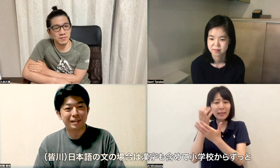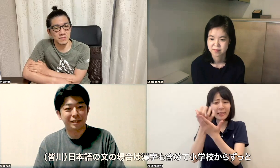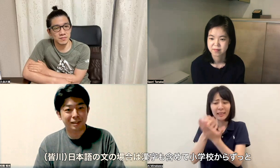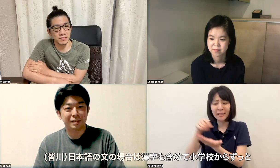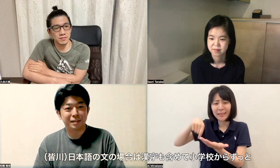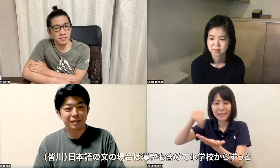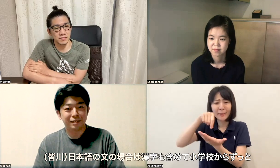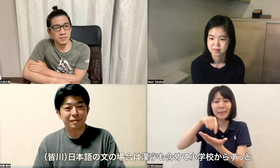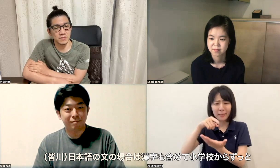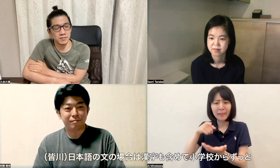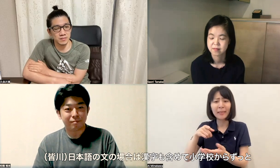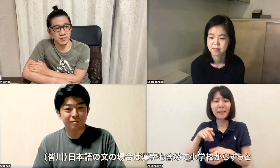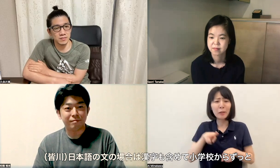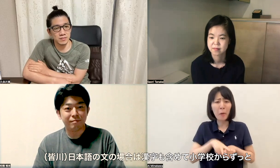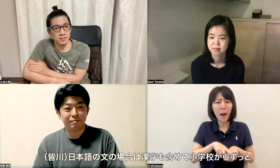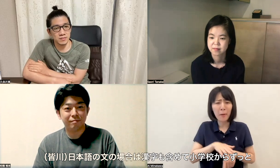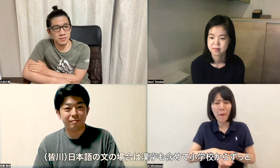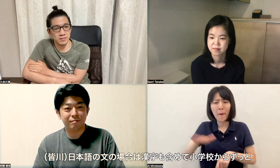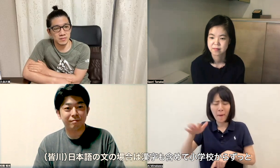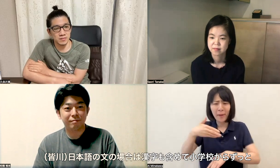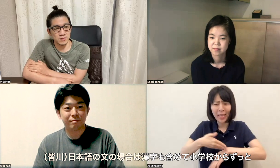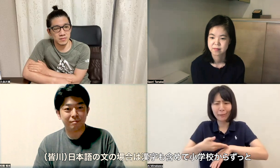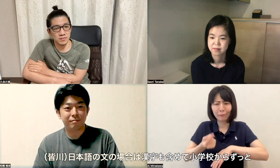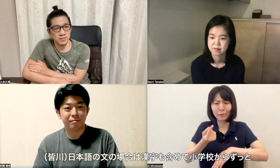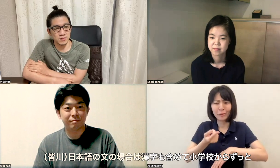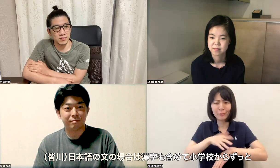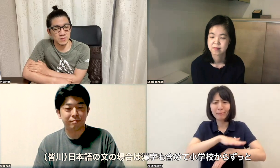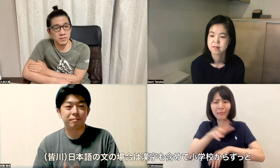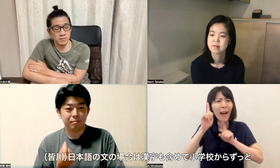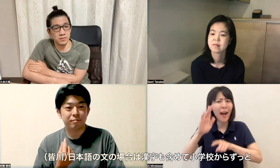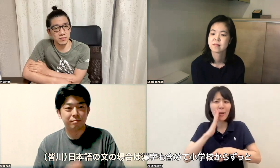(AM) We have to practice writing Japanese texts and Kanji from elementary school,